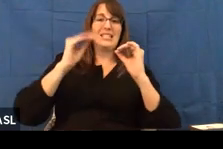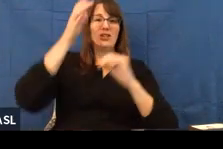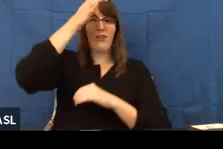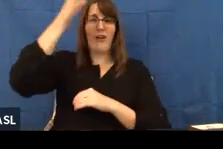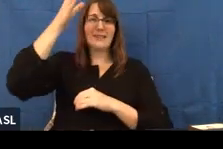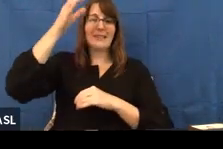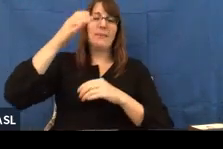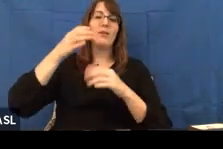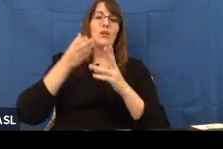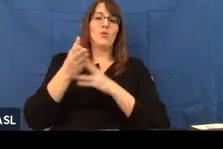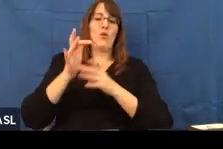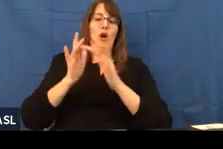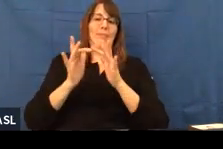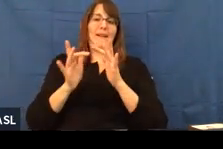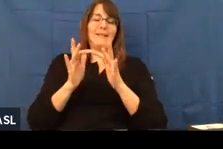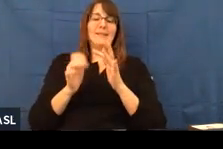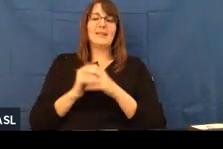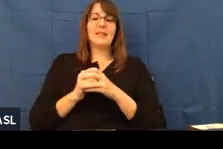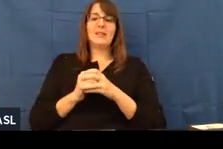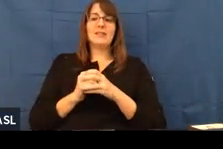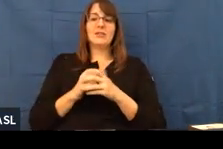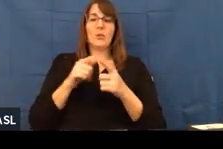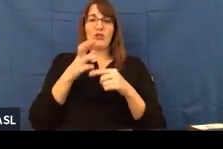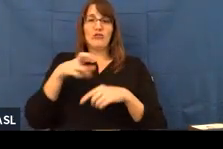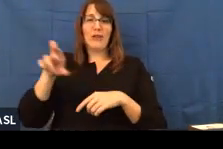Allison Frenzel : So when students are ready to transition to Adobe software.